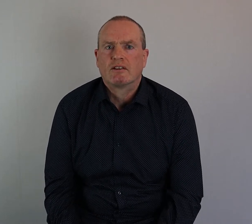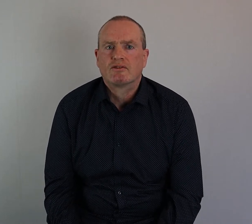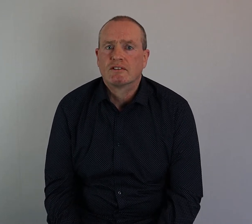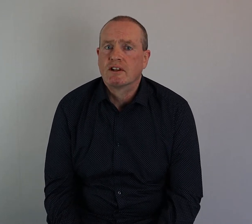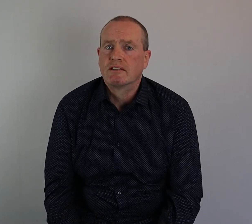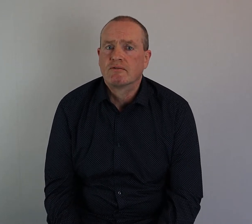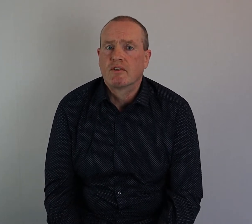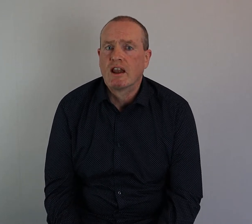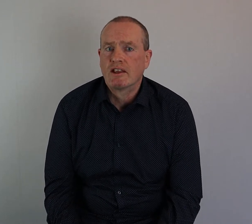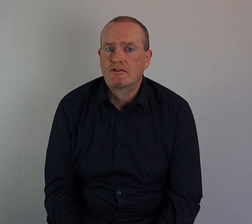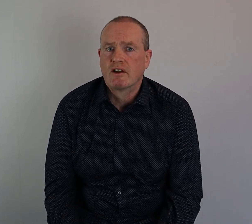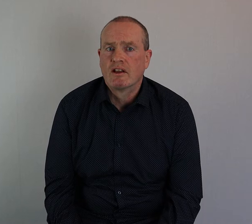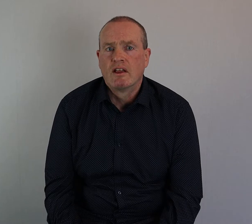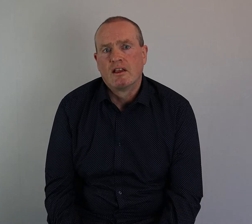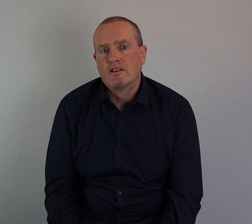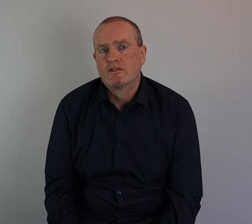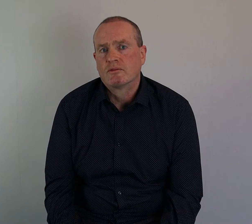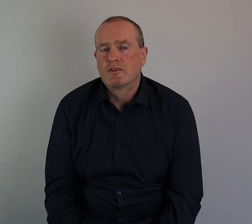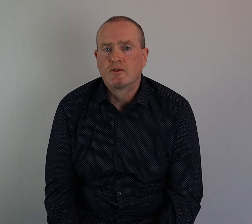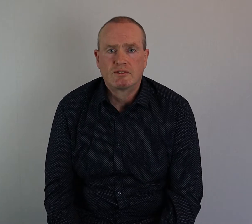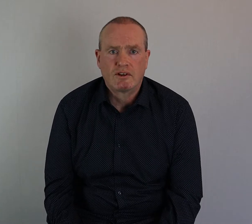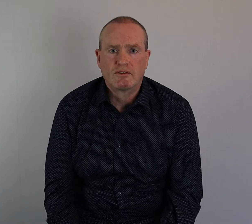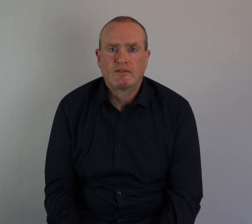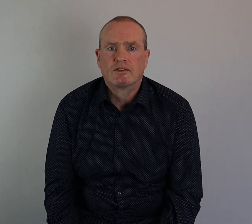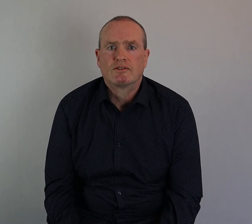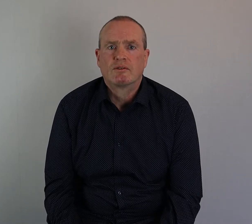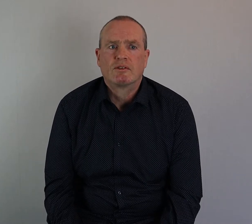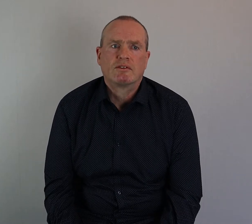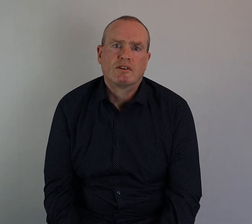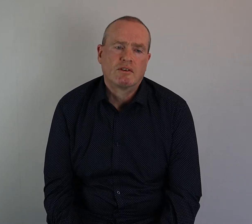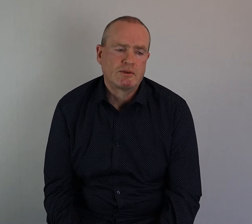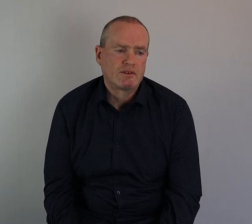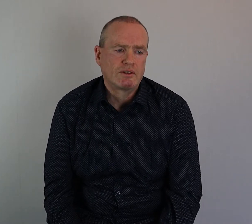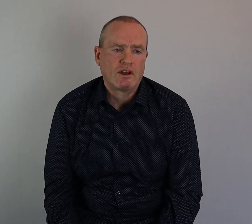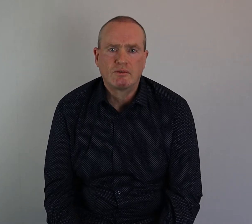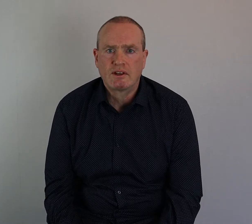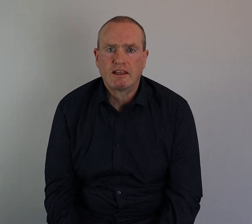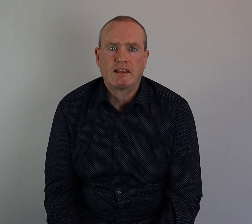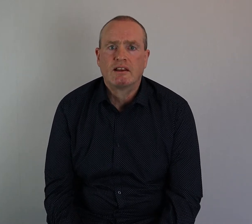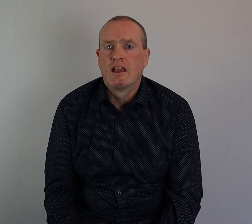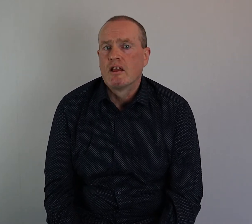translating for a lecturer, you could be voicing over for a student, you could be doing note-taking,